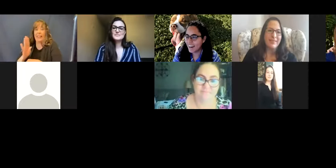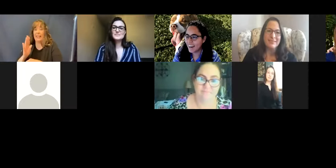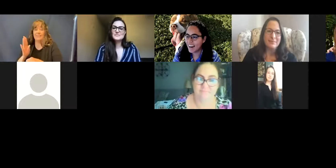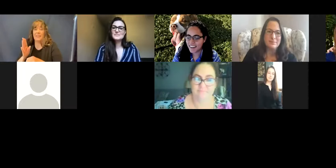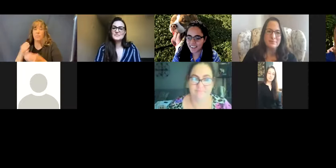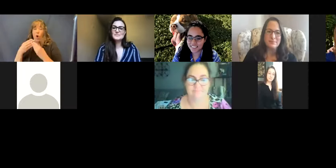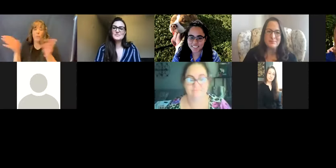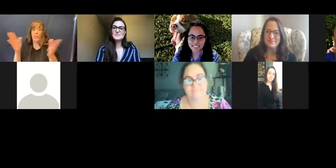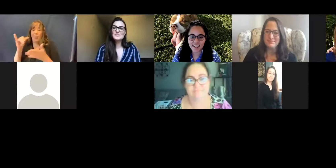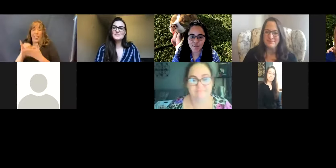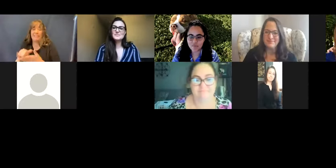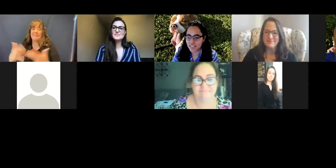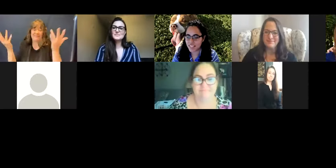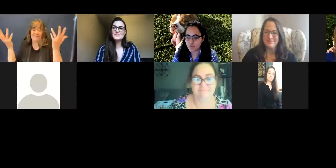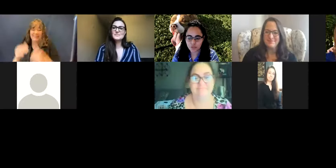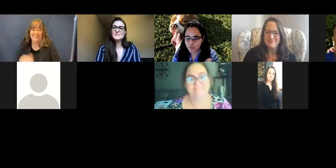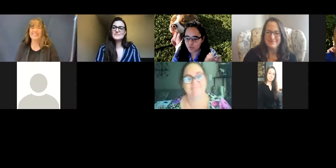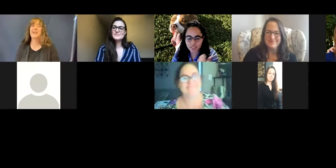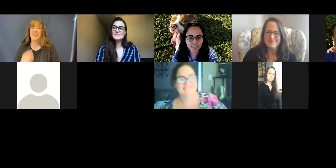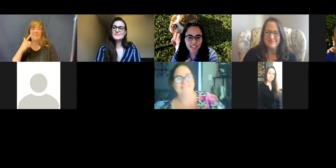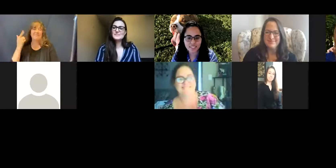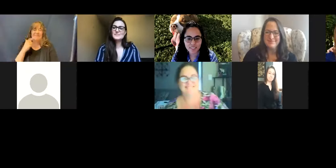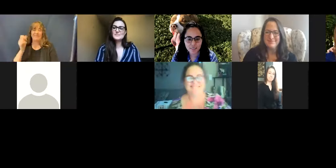Sweet. And we'll just run down the line. Dr. Miller, if you don't